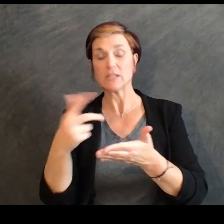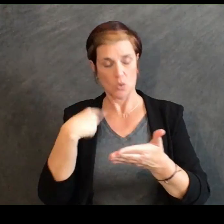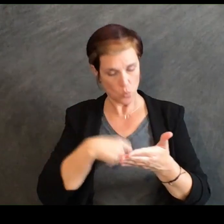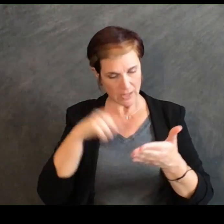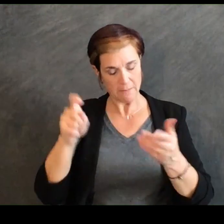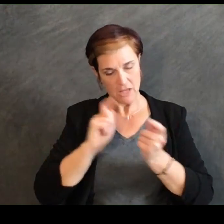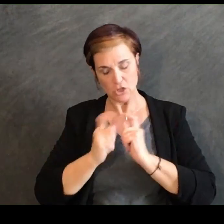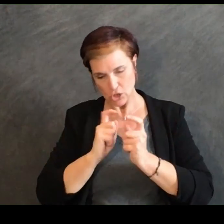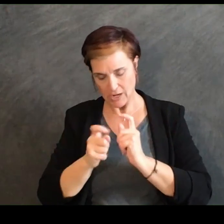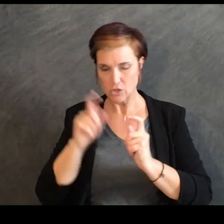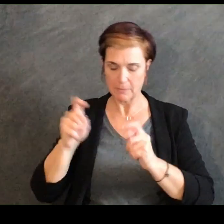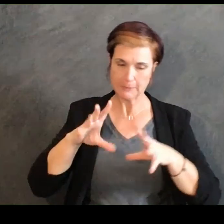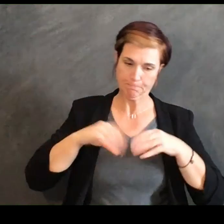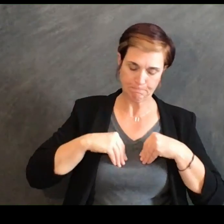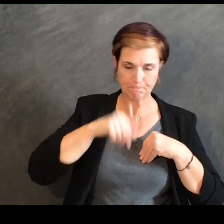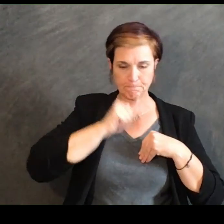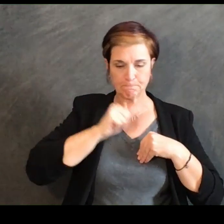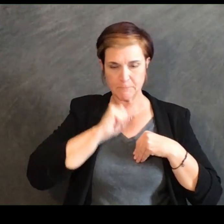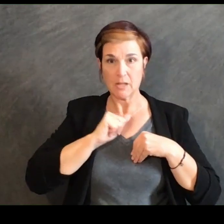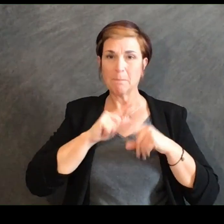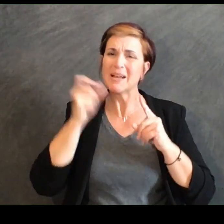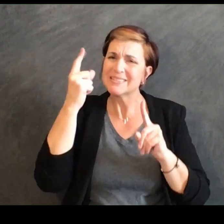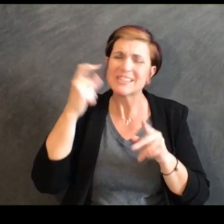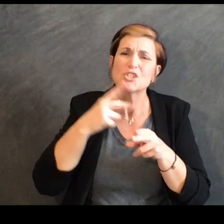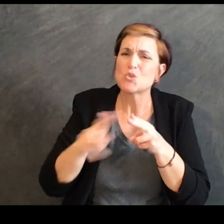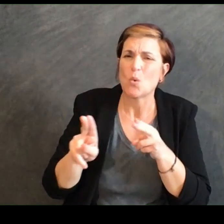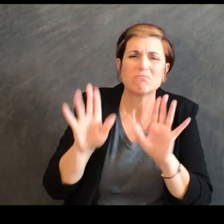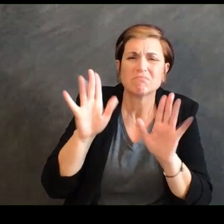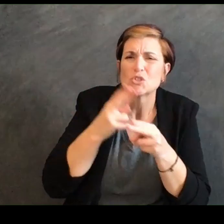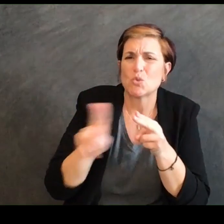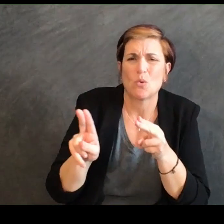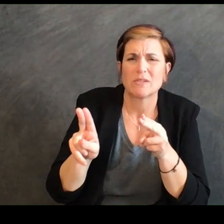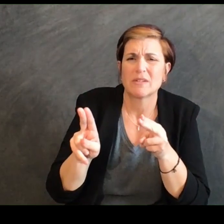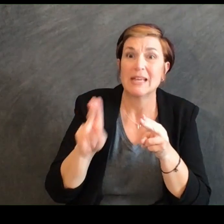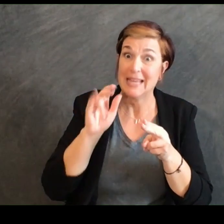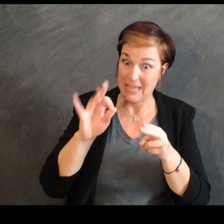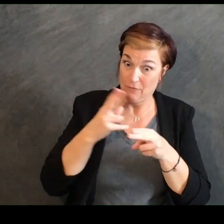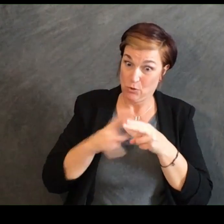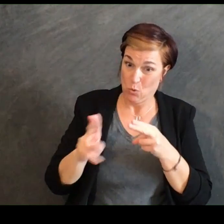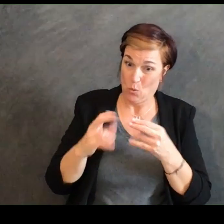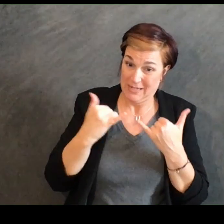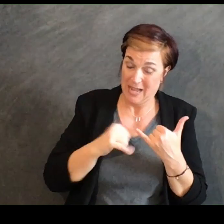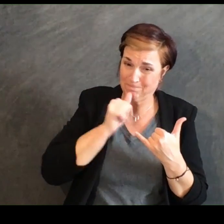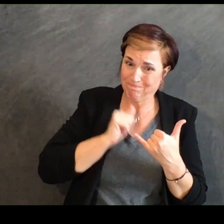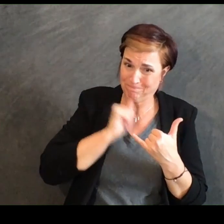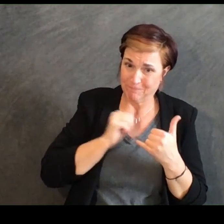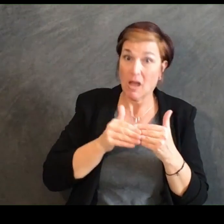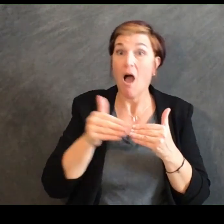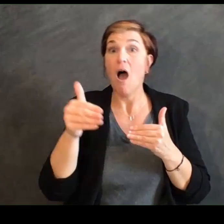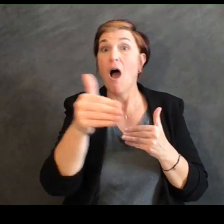short-term sacrifices will produce long-term gain and again I've said we're